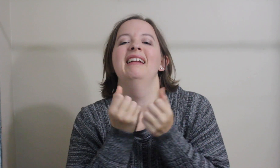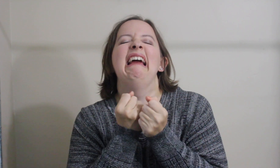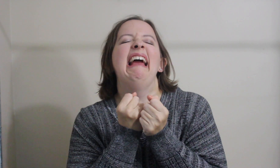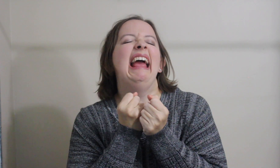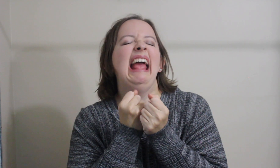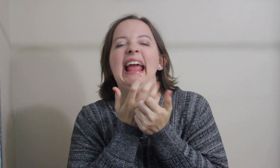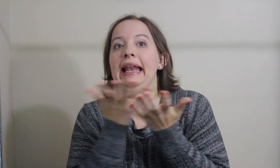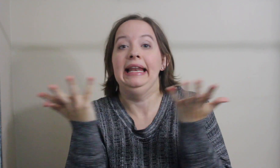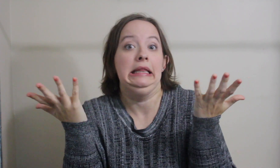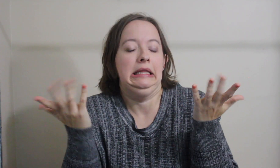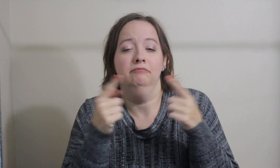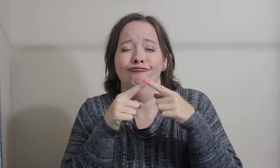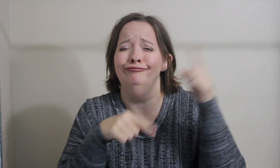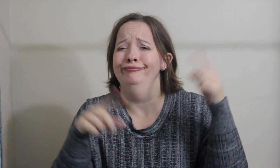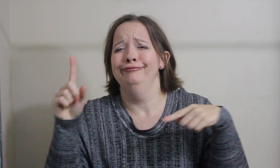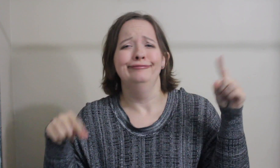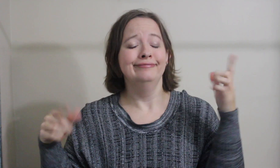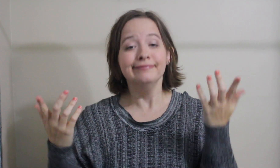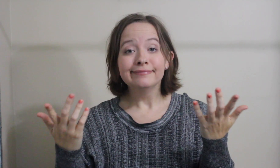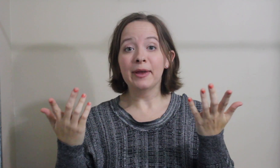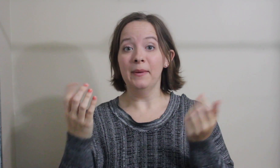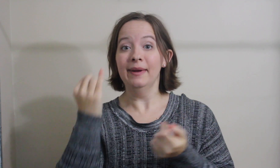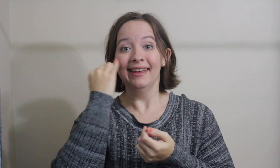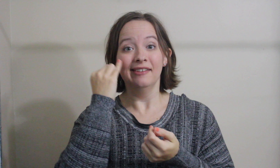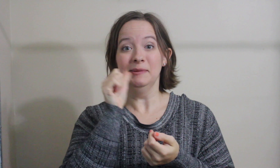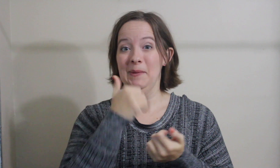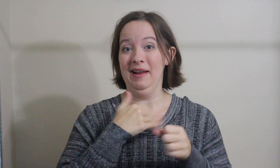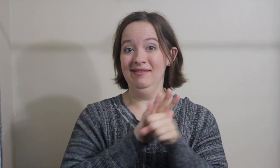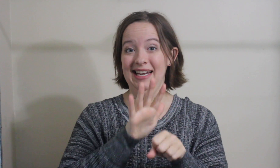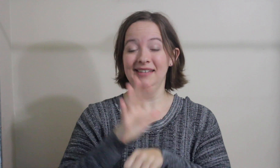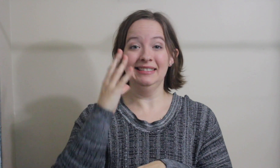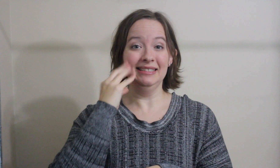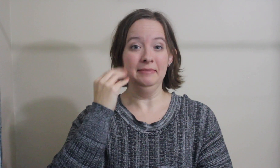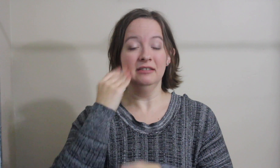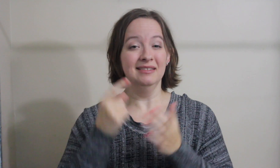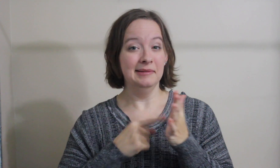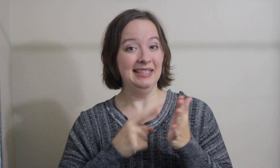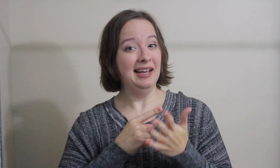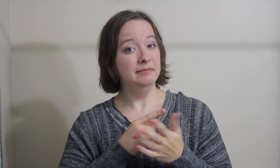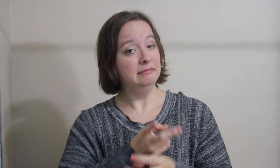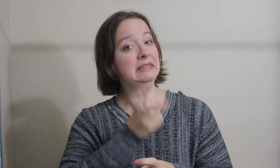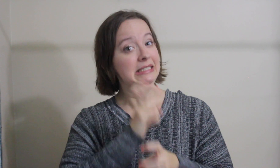You could be interpreting anything... I mean anything. So if you don't have enough experience,